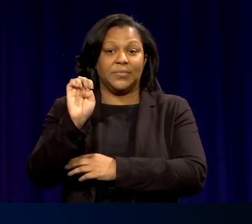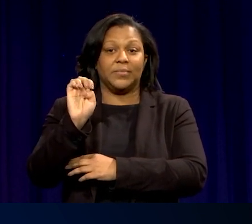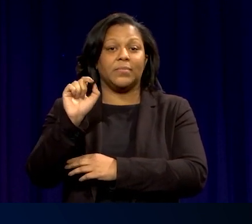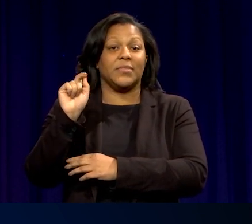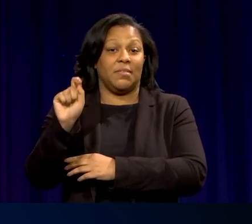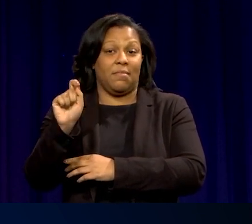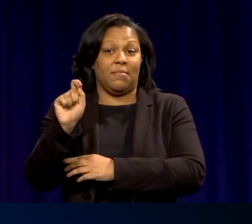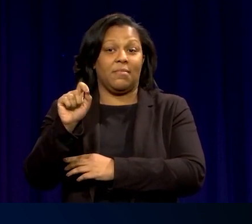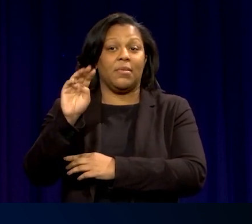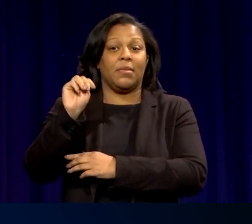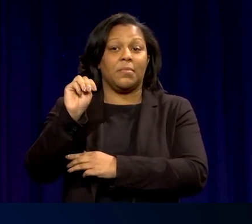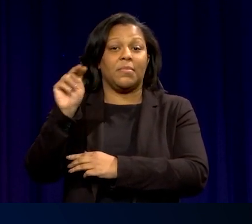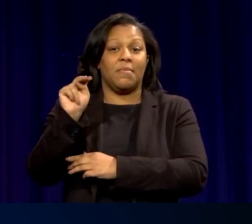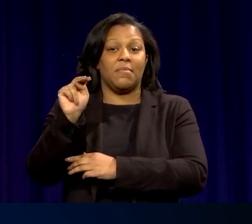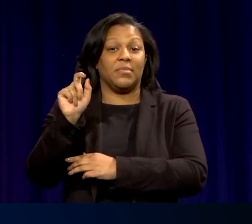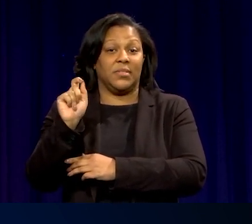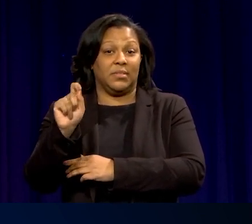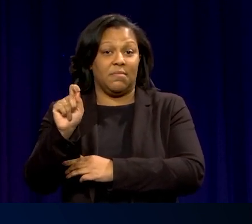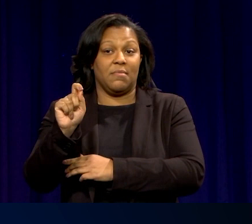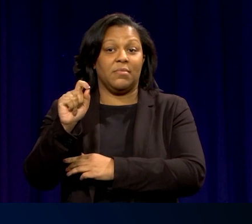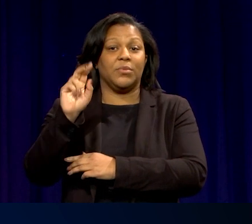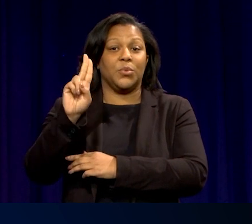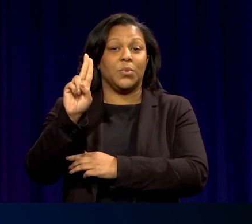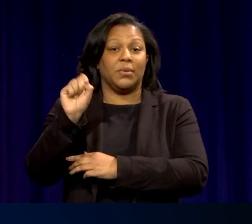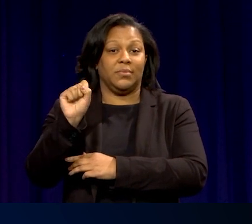dot M-N dot U-S.